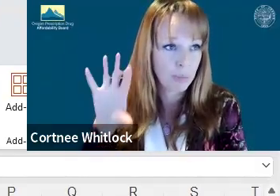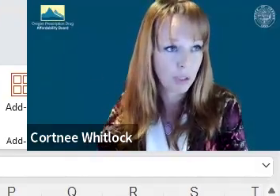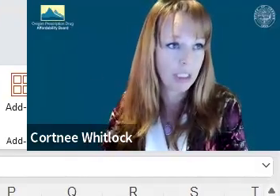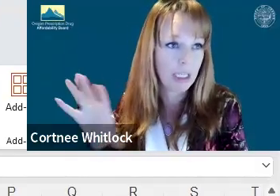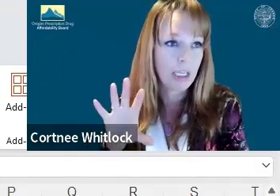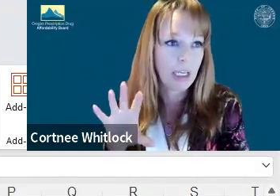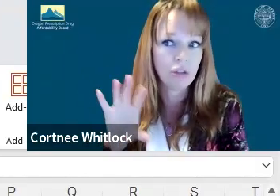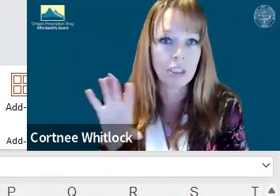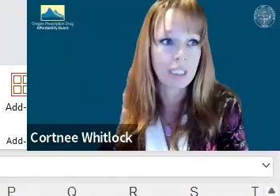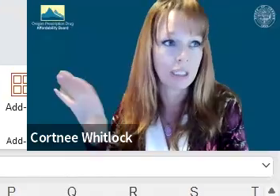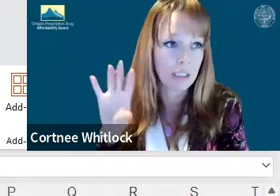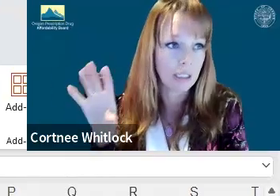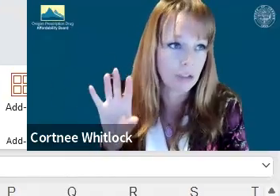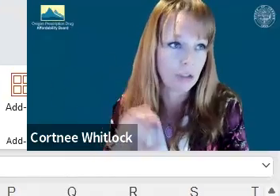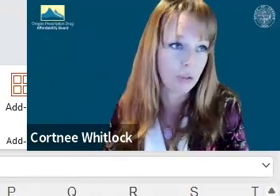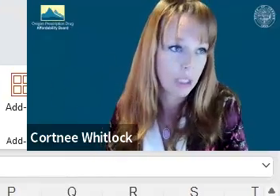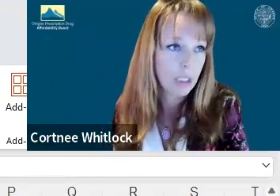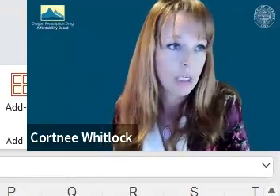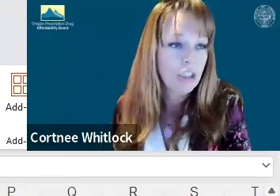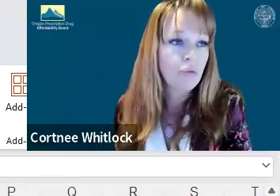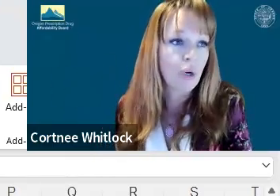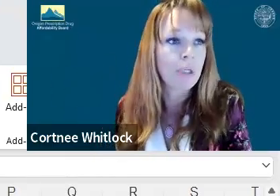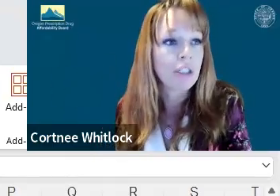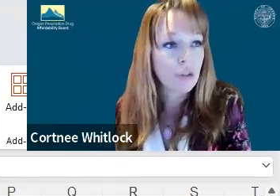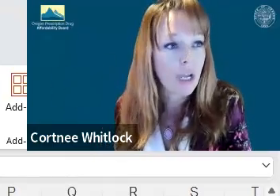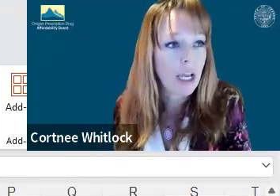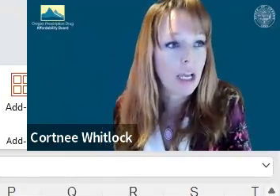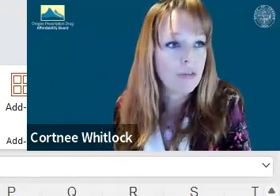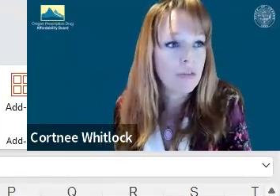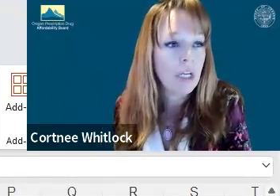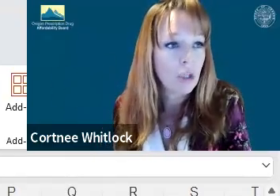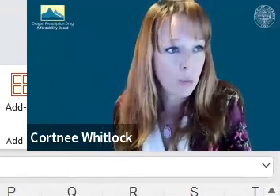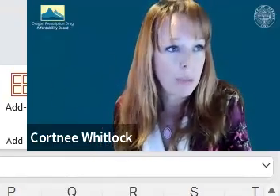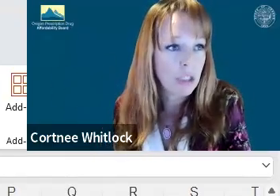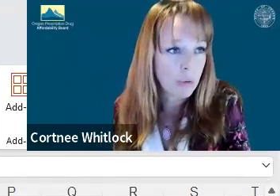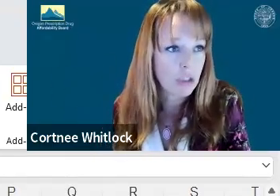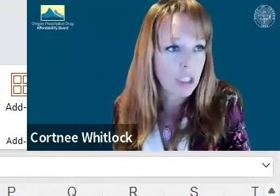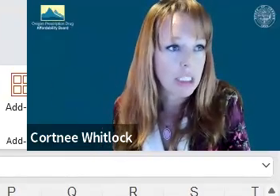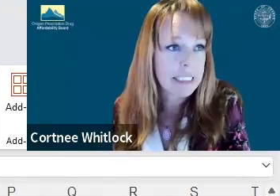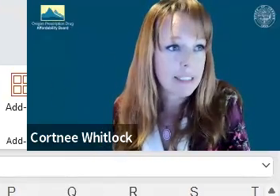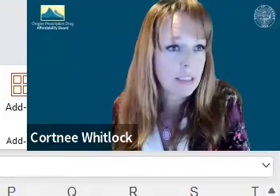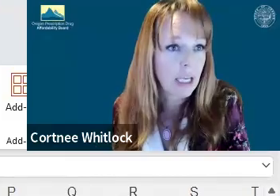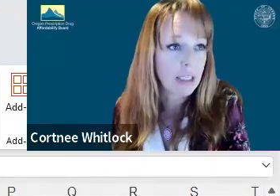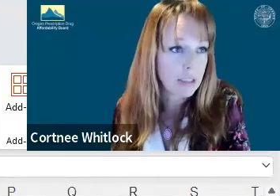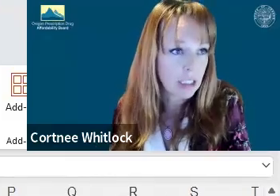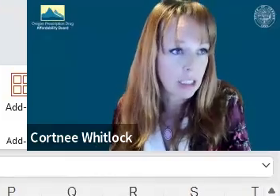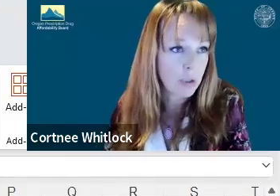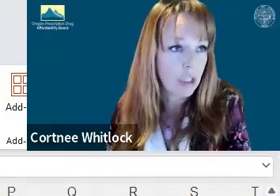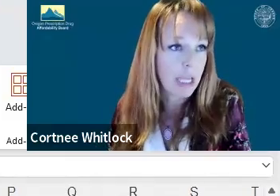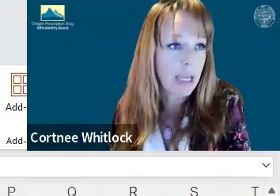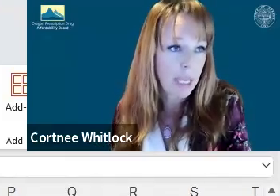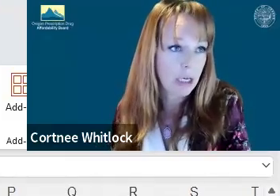time to put it as junk data into this form. But I do have copayment co insurance and deductible and